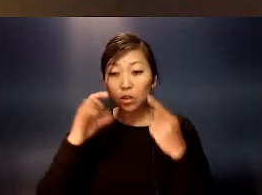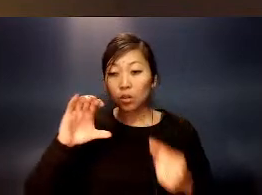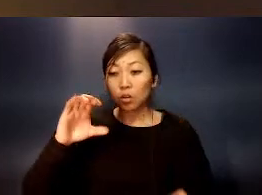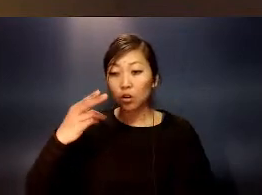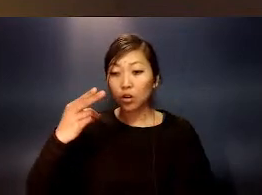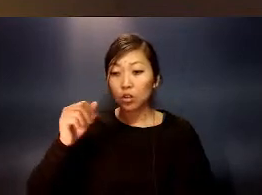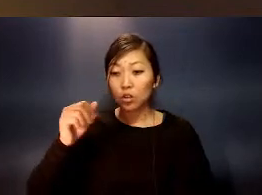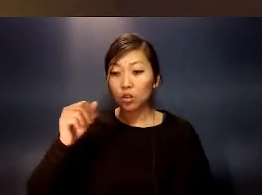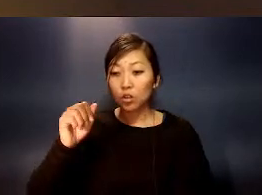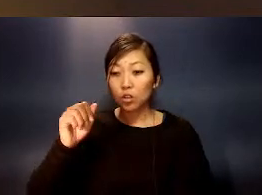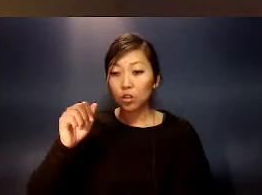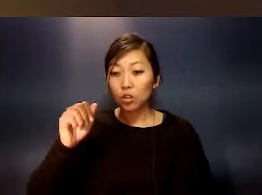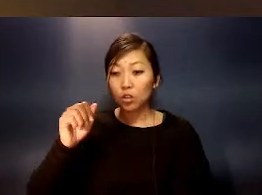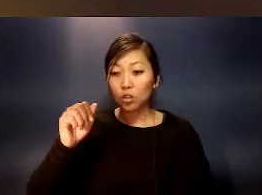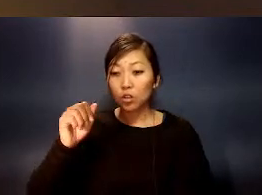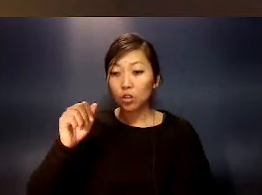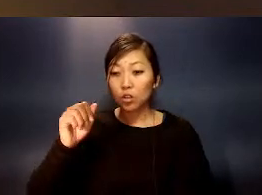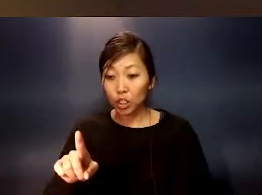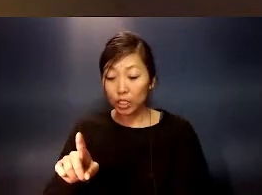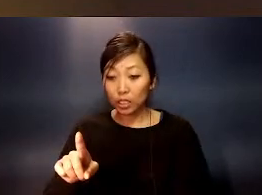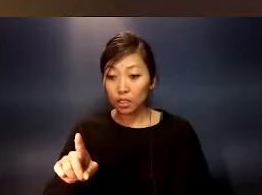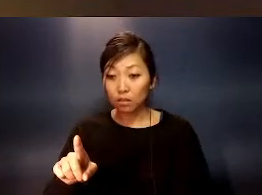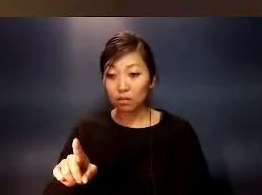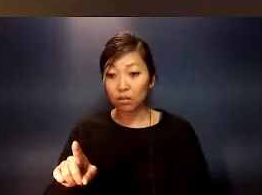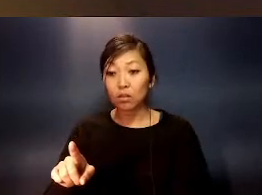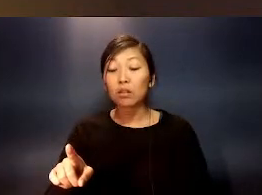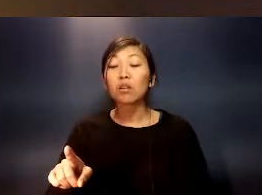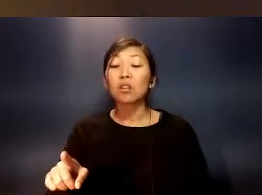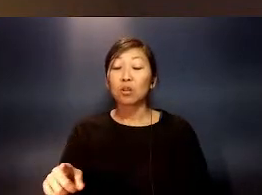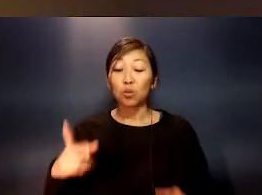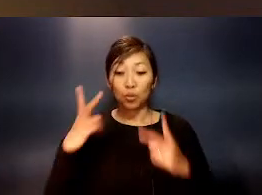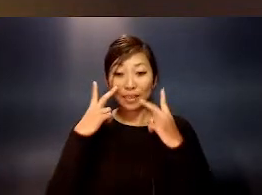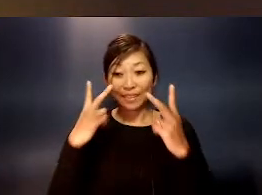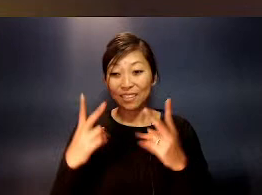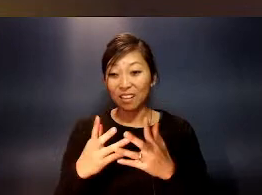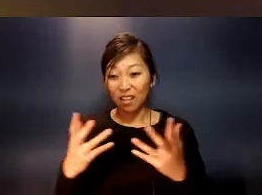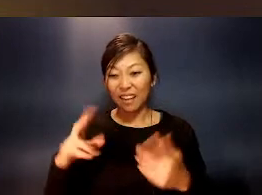WAS 5,400 TO 4,200 OR SO. SO WE WERE EVEN DIVIDED OVER IN THIS PART OF THE CITY.